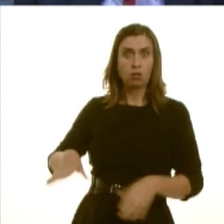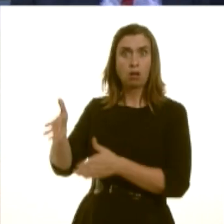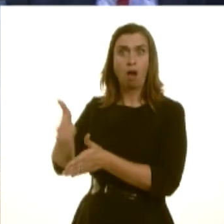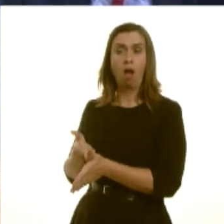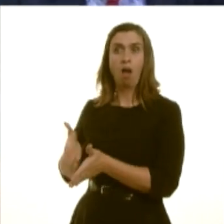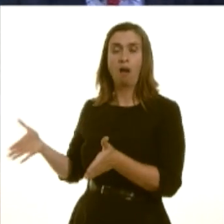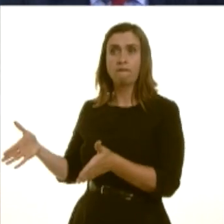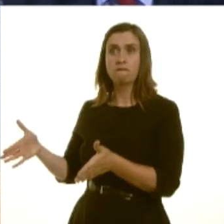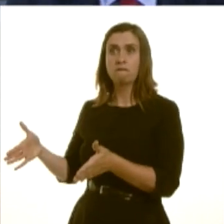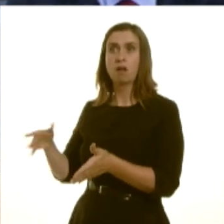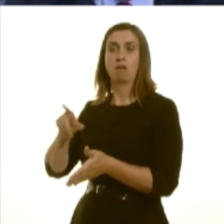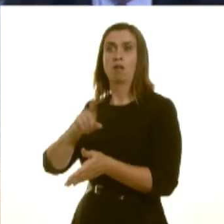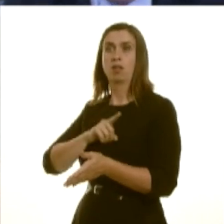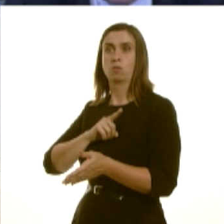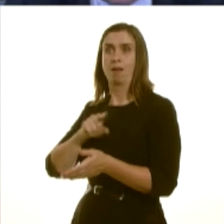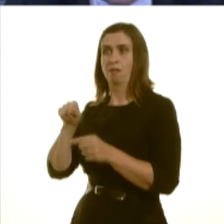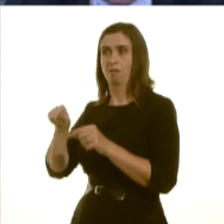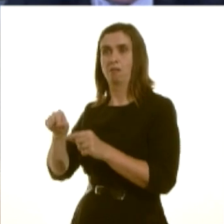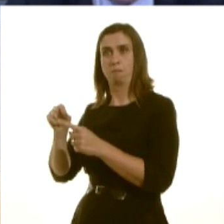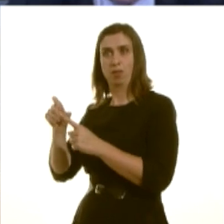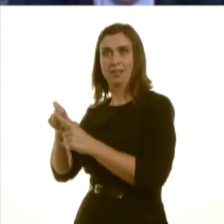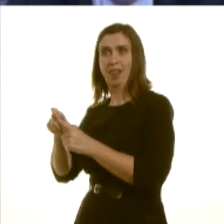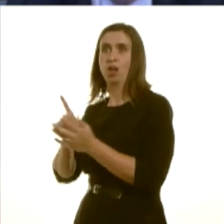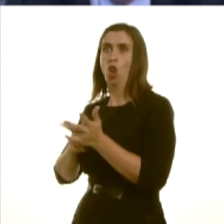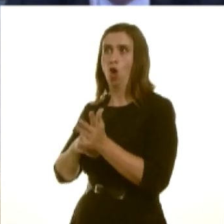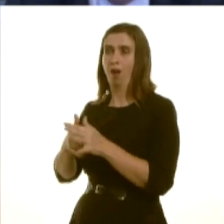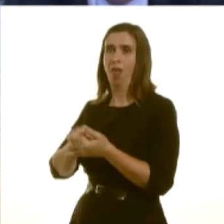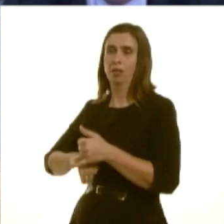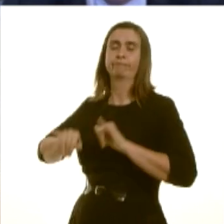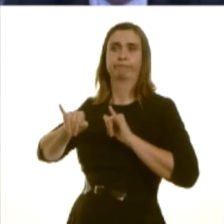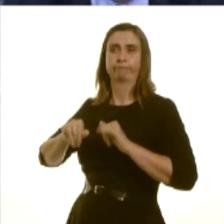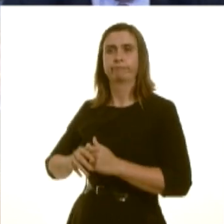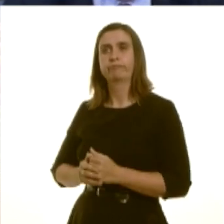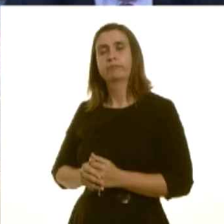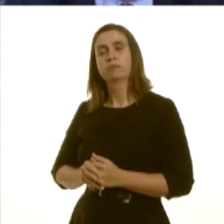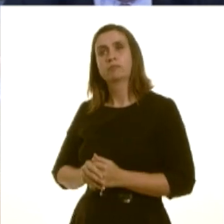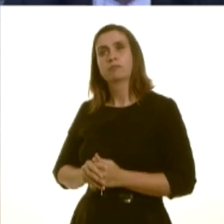finding the capital for schools like Pontarddulais and Lôn Las. In respect of the point that